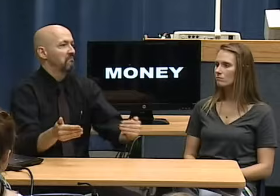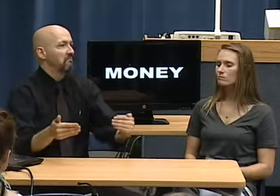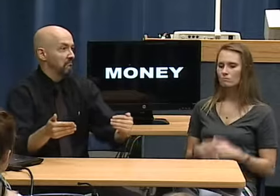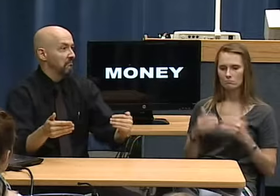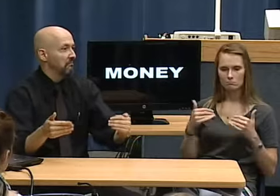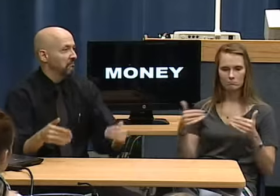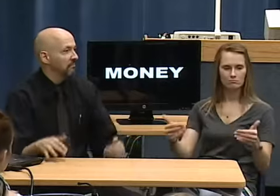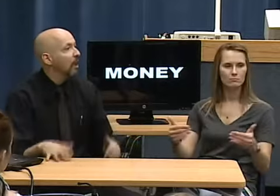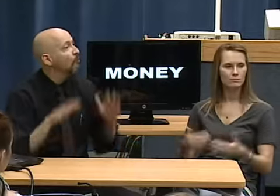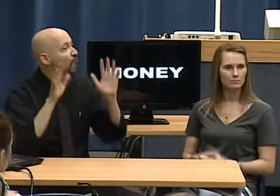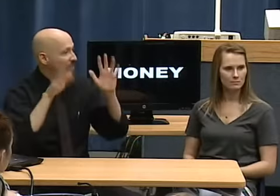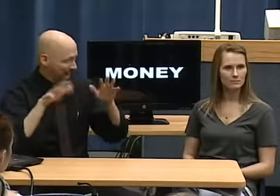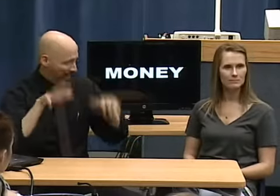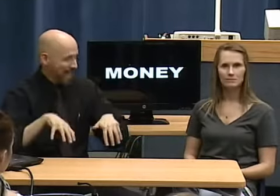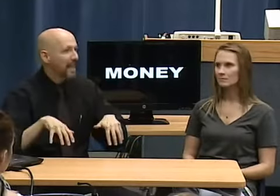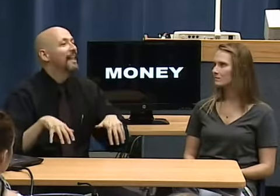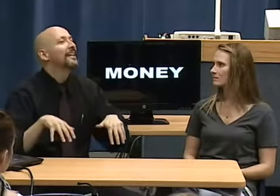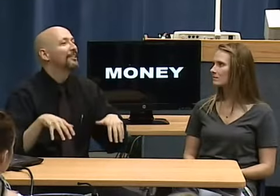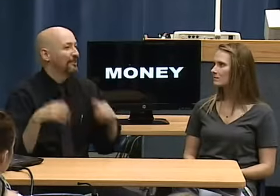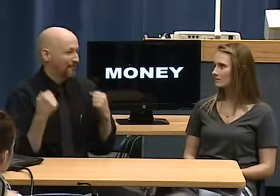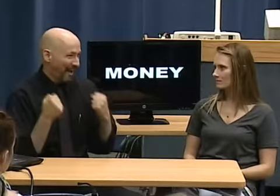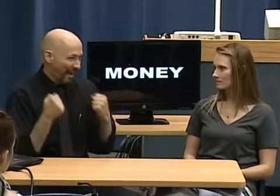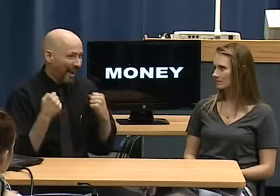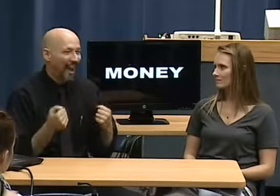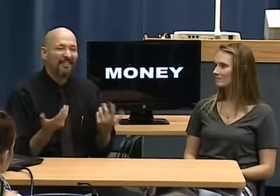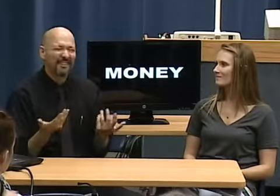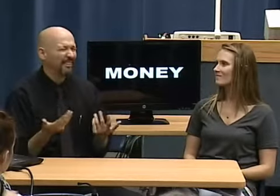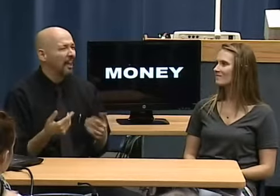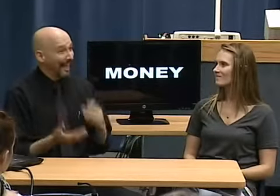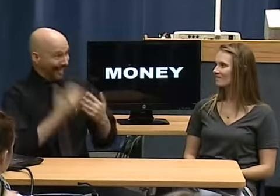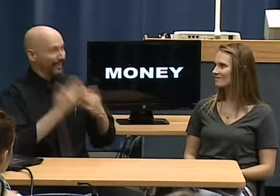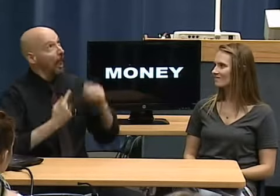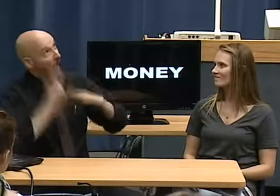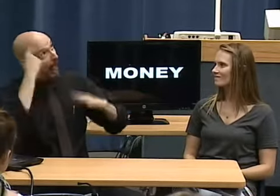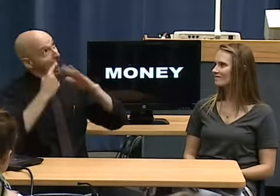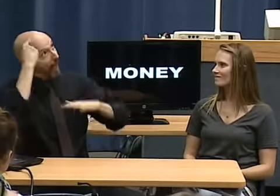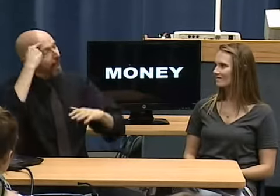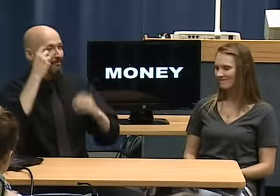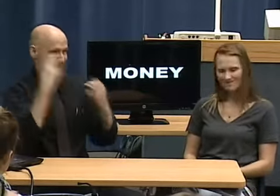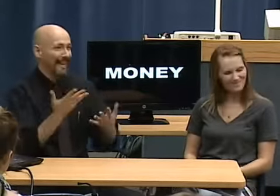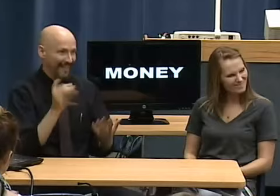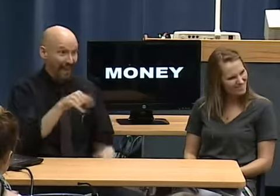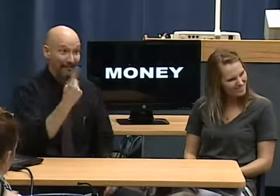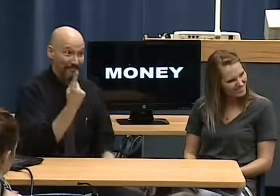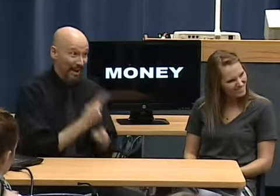Proceed. Yes, "rain." Drive. It's easy! The examples keep popping to mind. There are many that are correct.